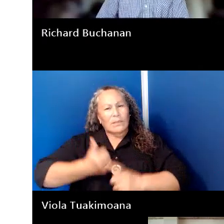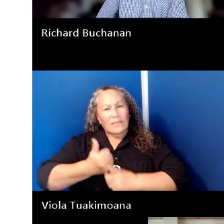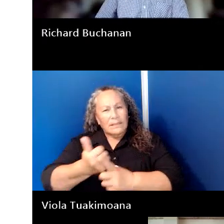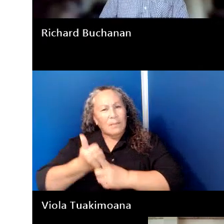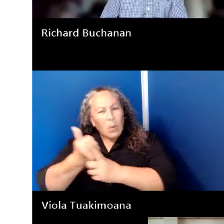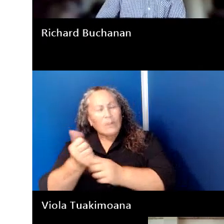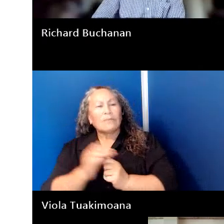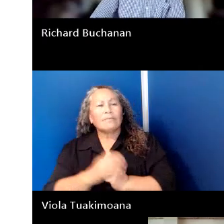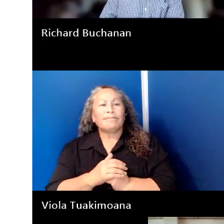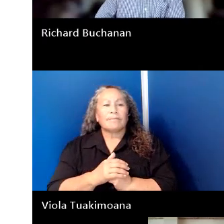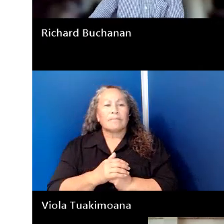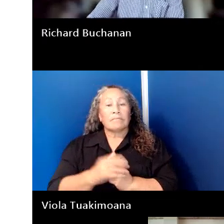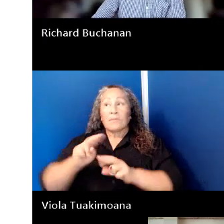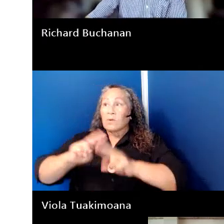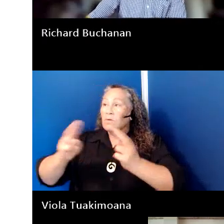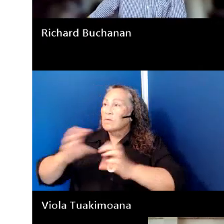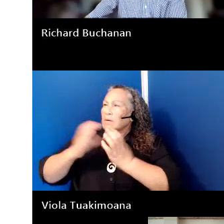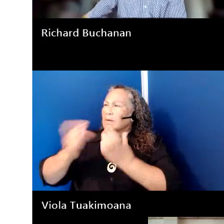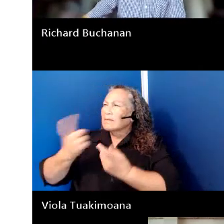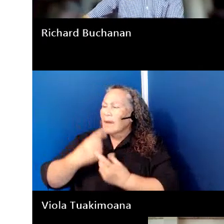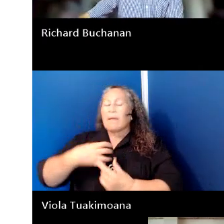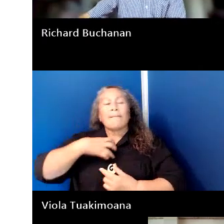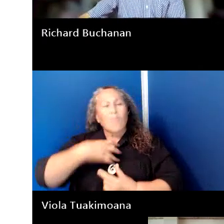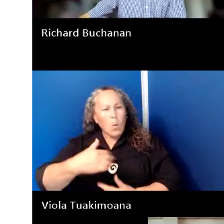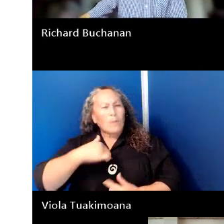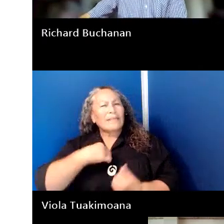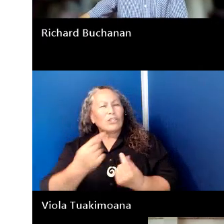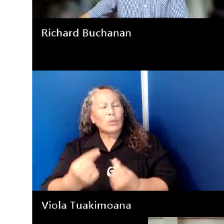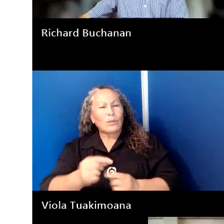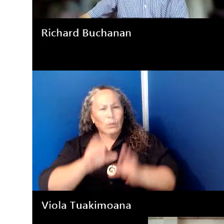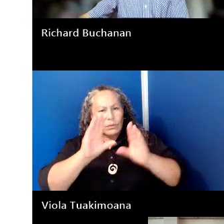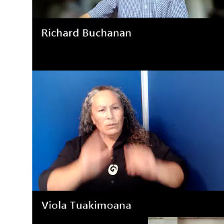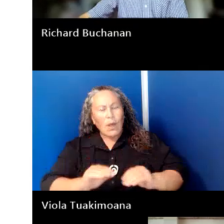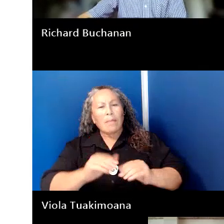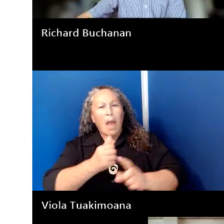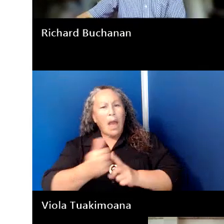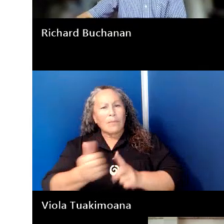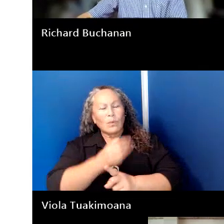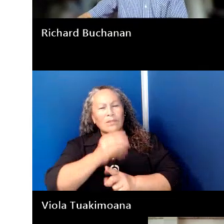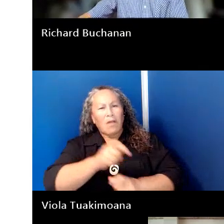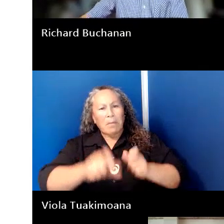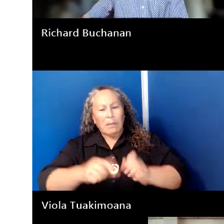The Royal Commission said that more needs to be done to stop the abuse of disabled people in care,